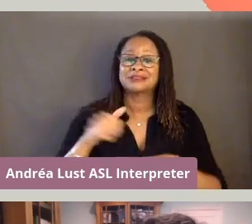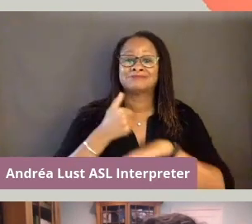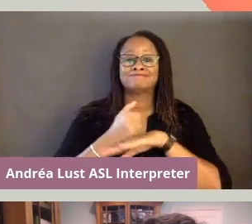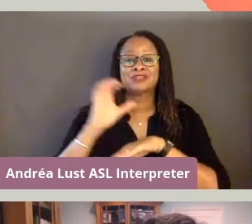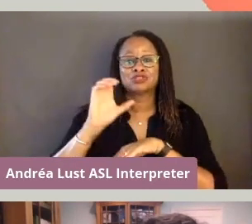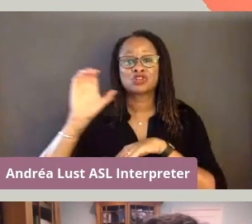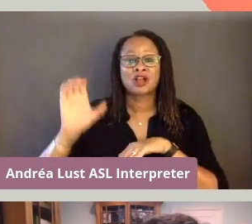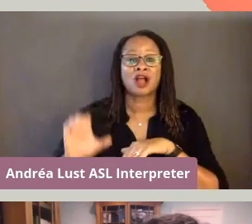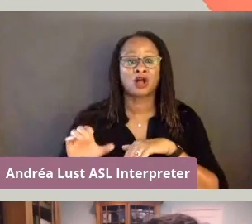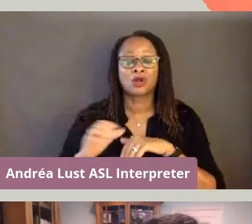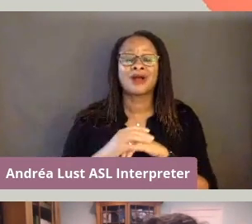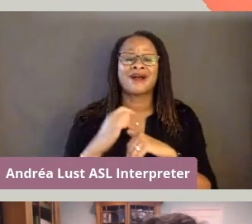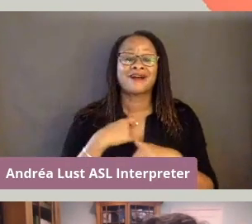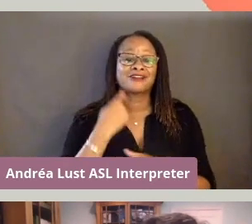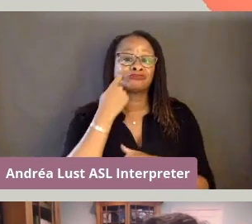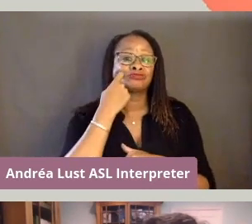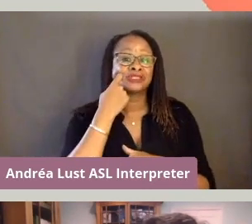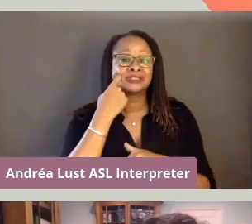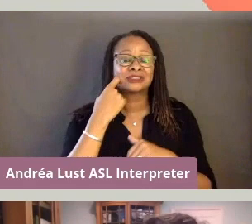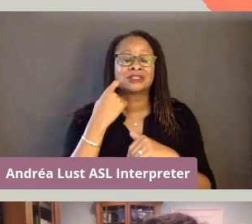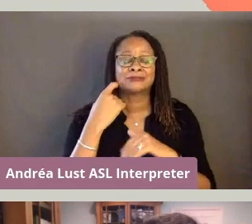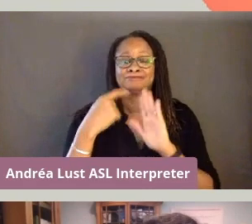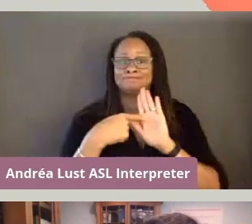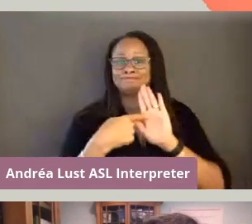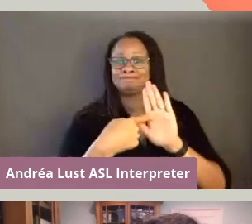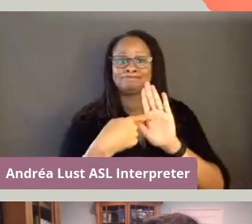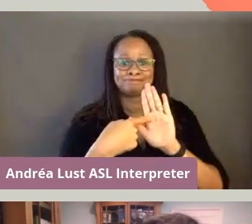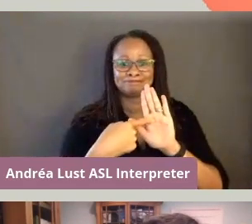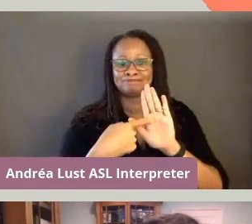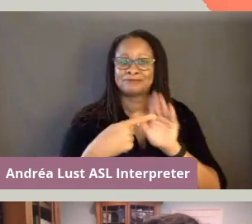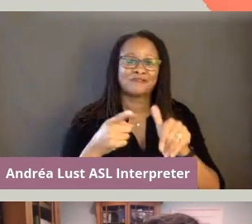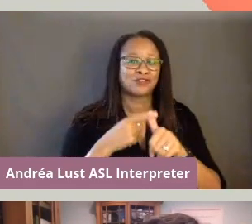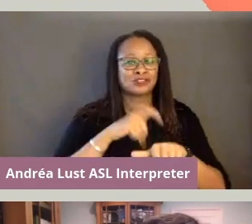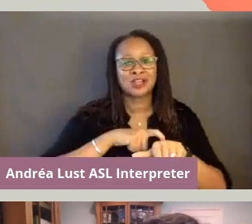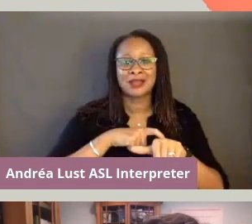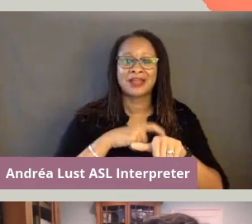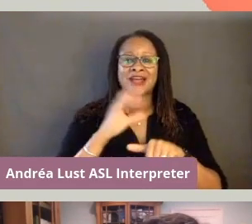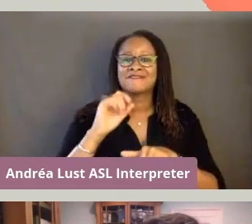and I recently just debuted my featured doc Unapologetic,